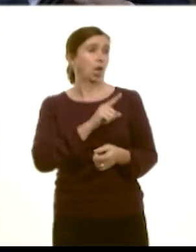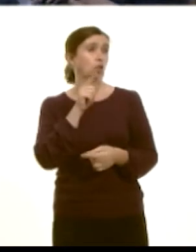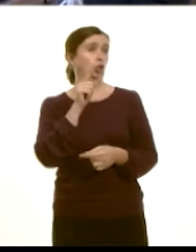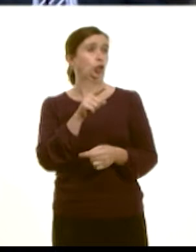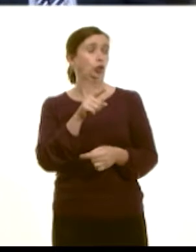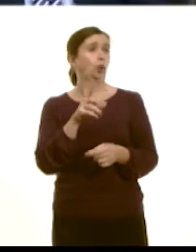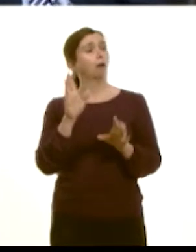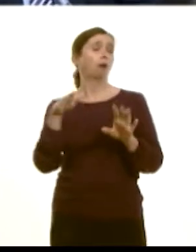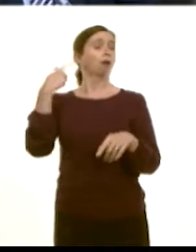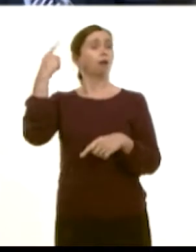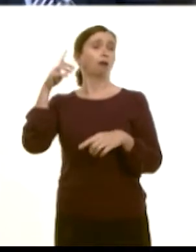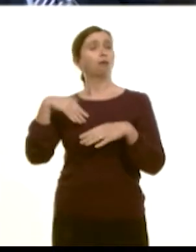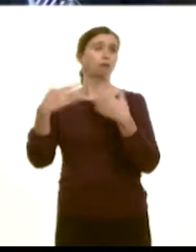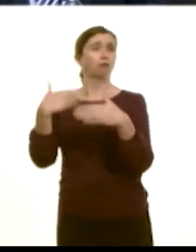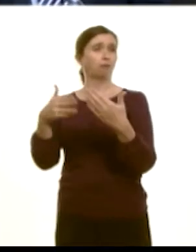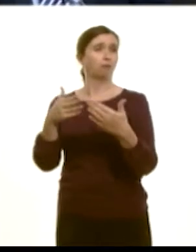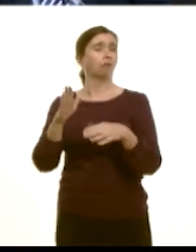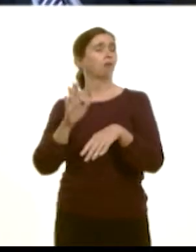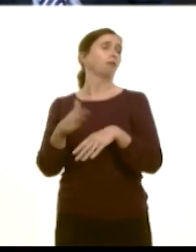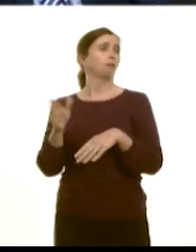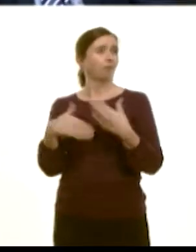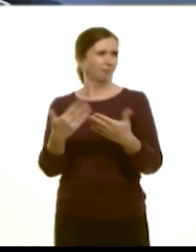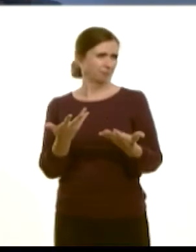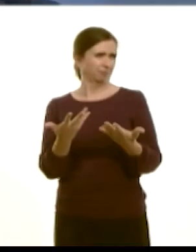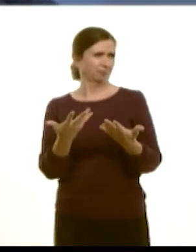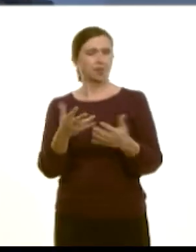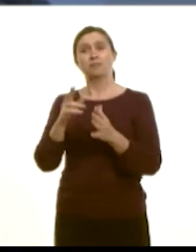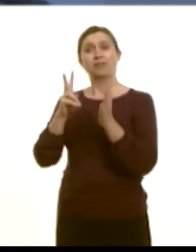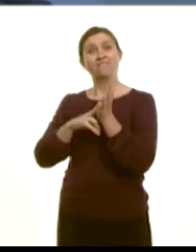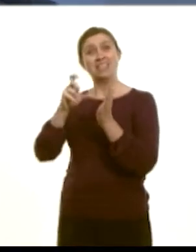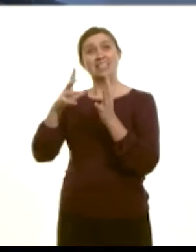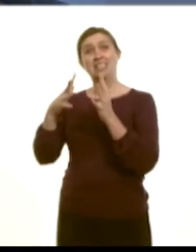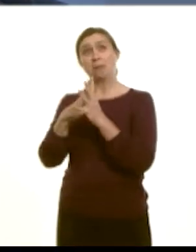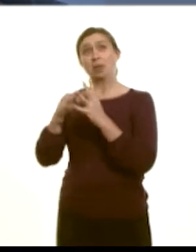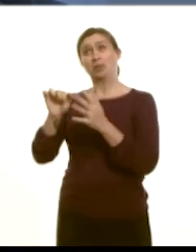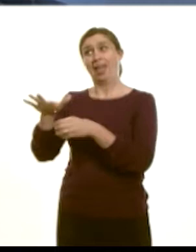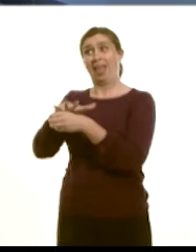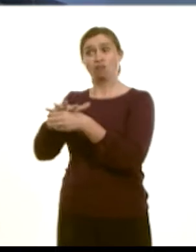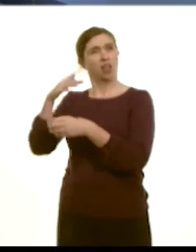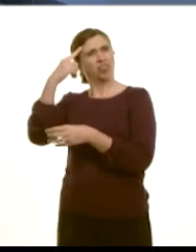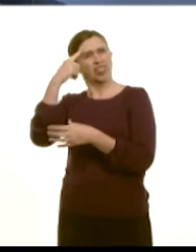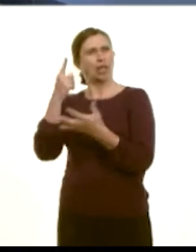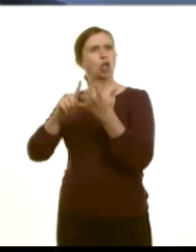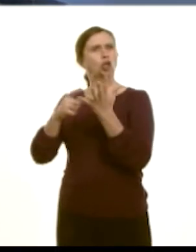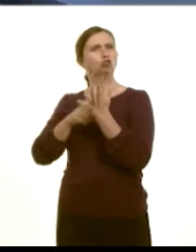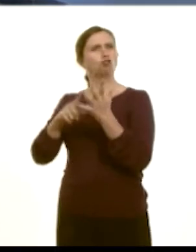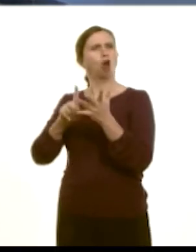Andrew R.T. Davies: If we take one example in Betsi Cadwaladrís area, that of urology, a report was published